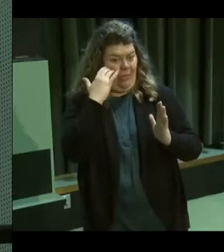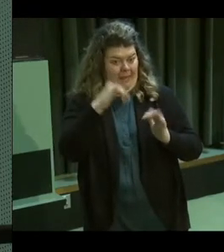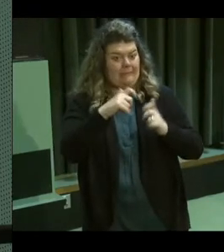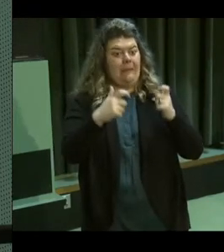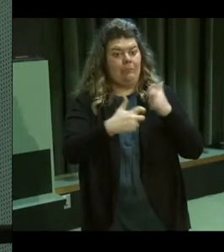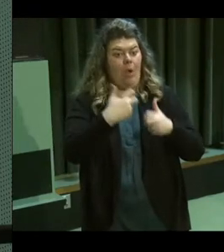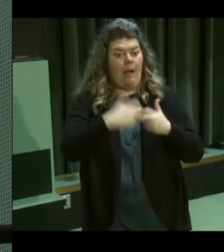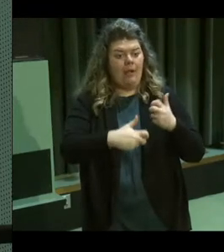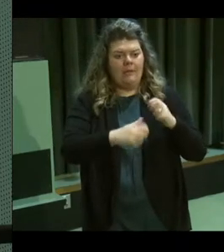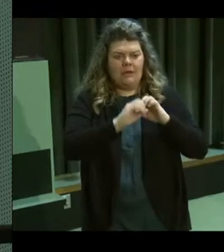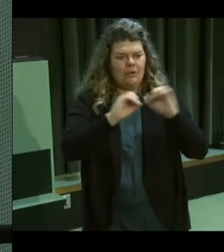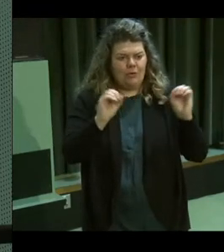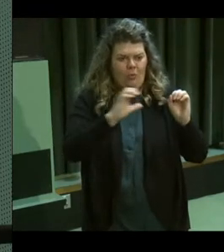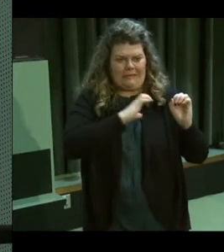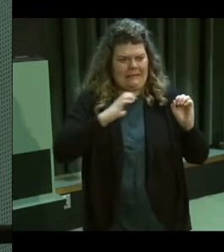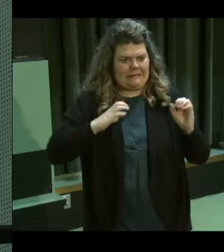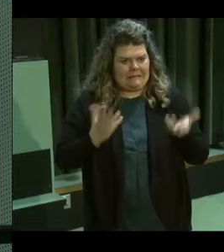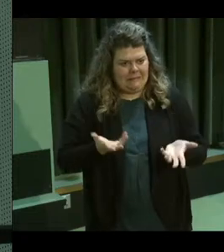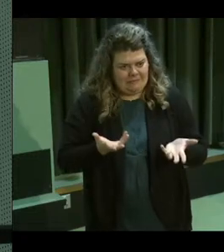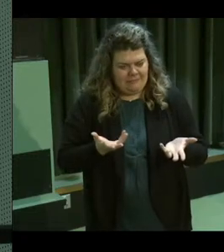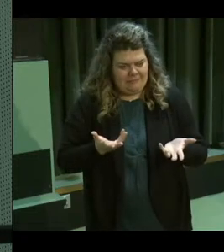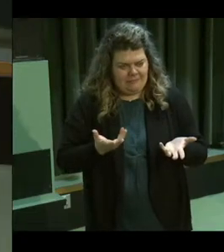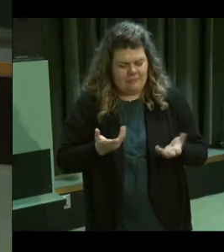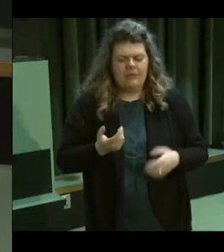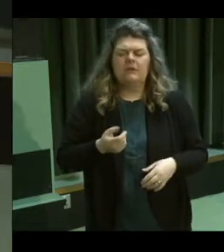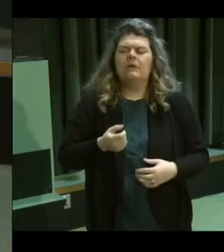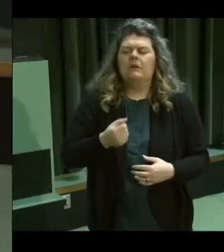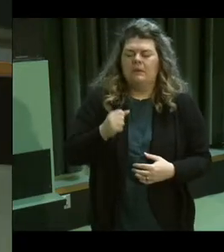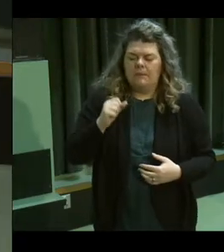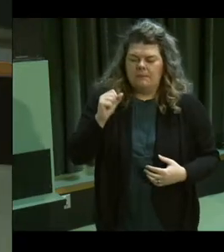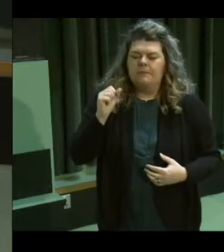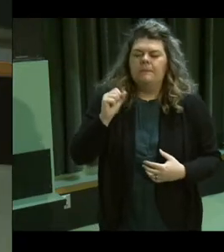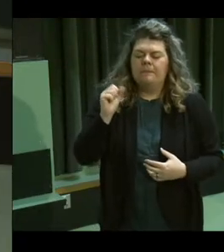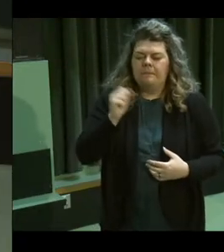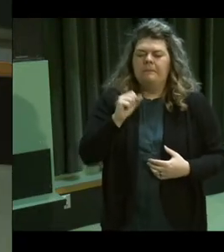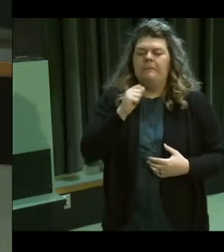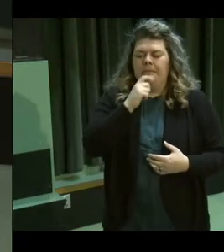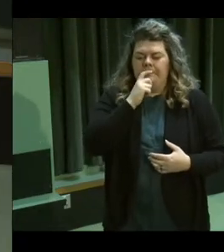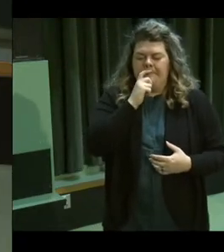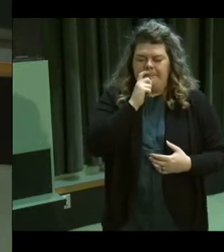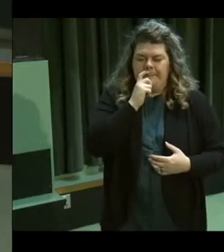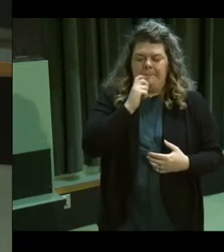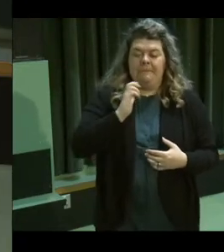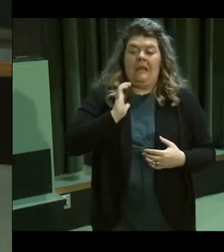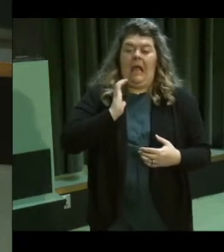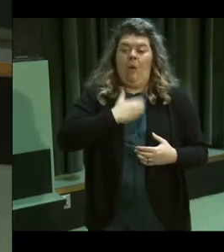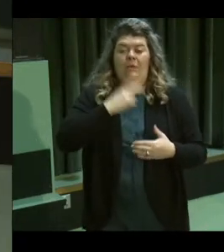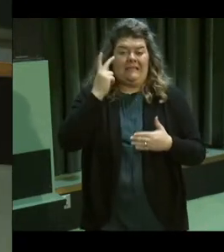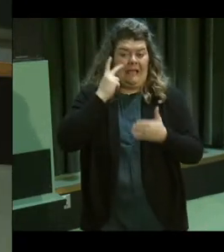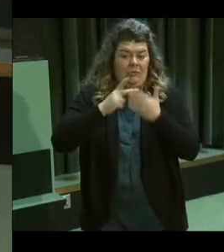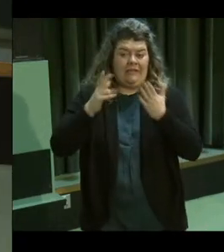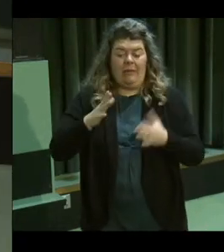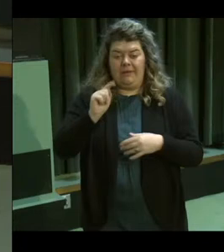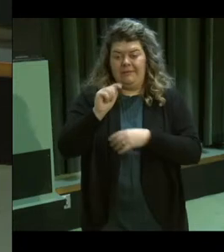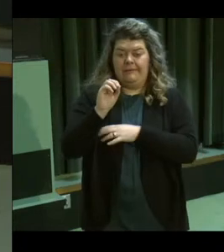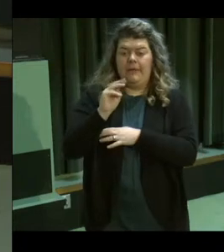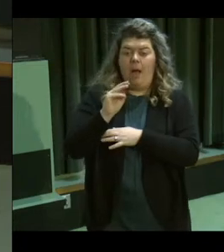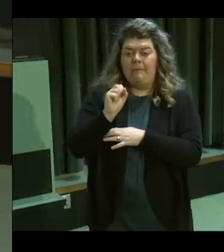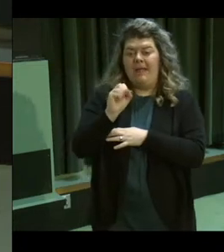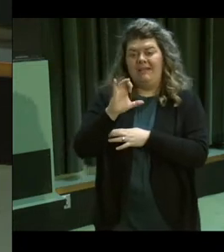remain undocumented?